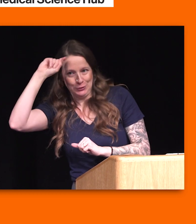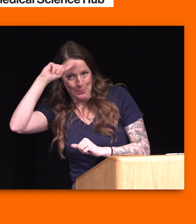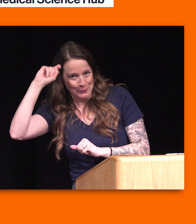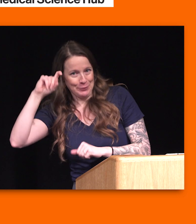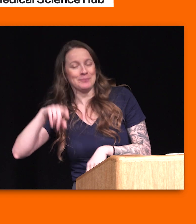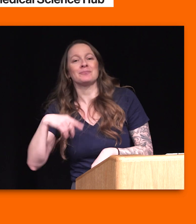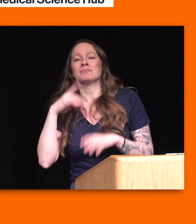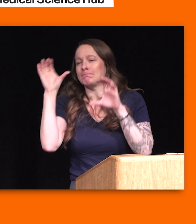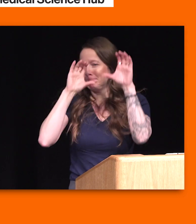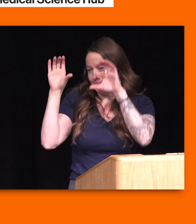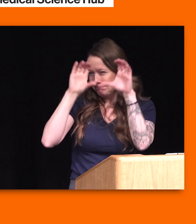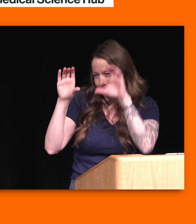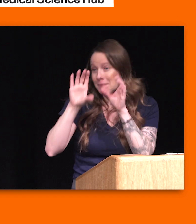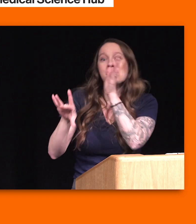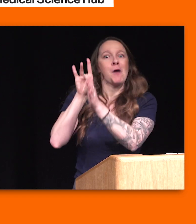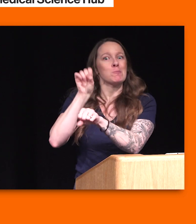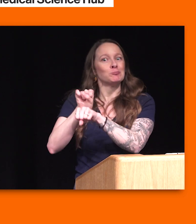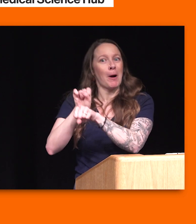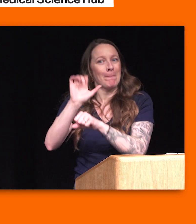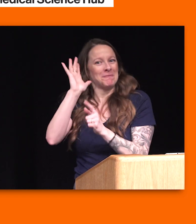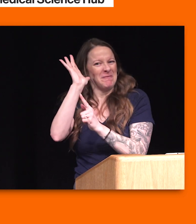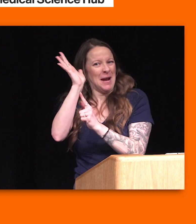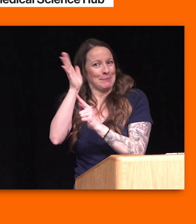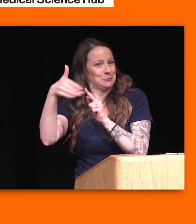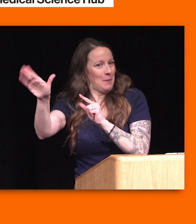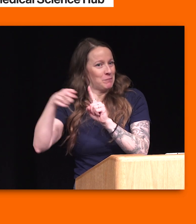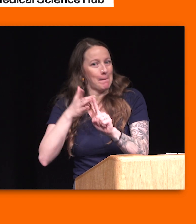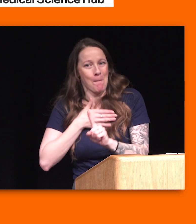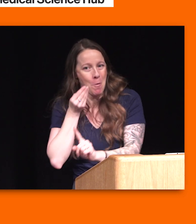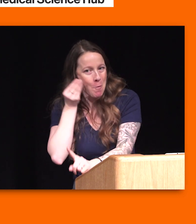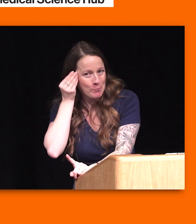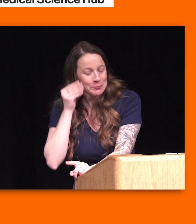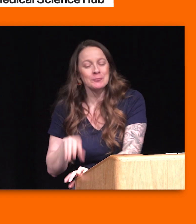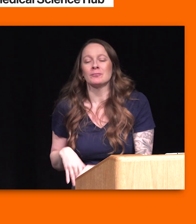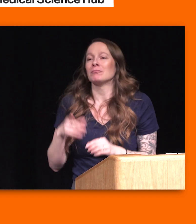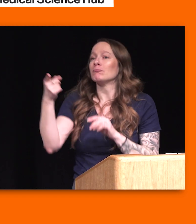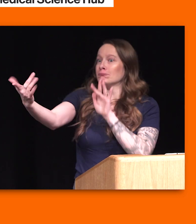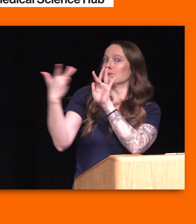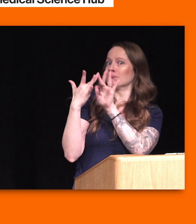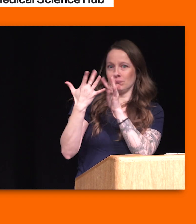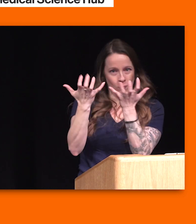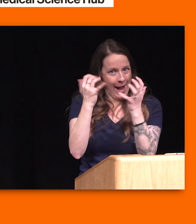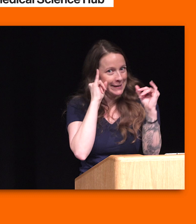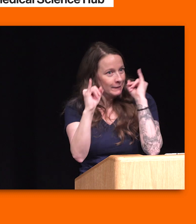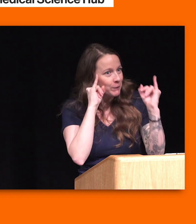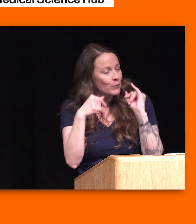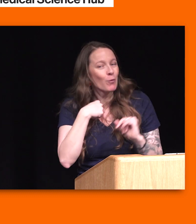I wanted to stay home in Scotia for the summer, so, I found a job 5 minutes away